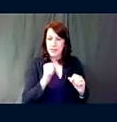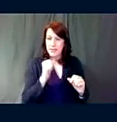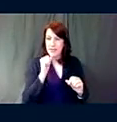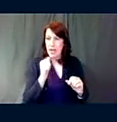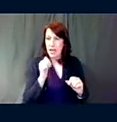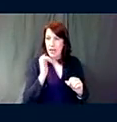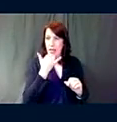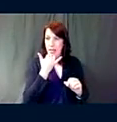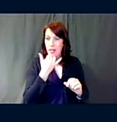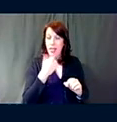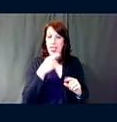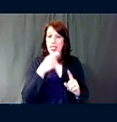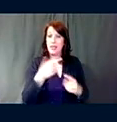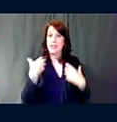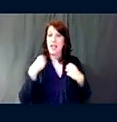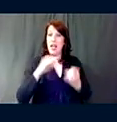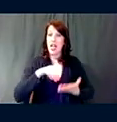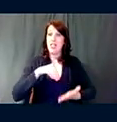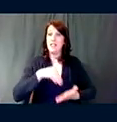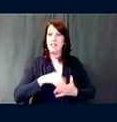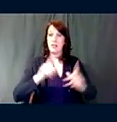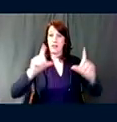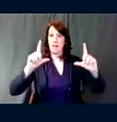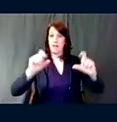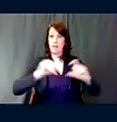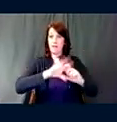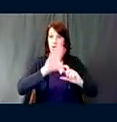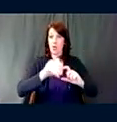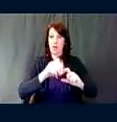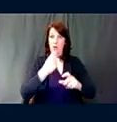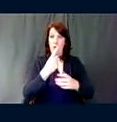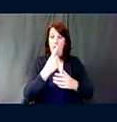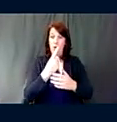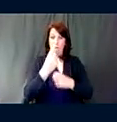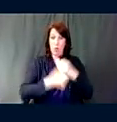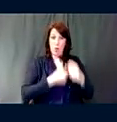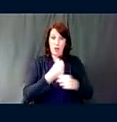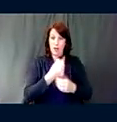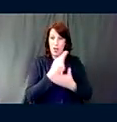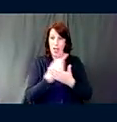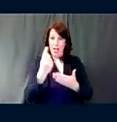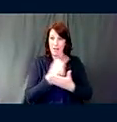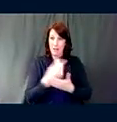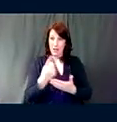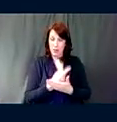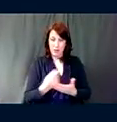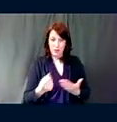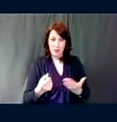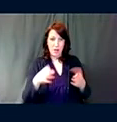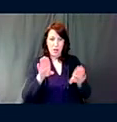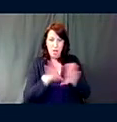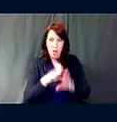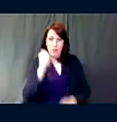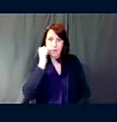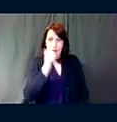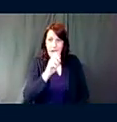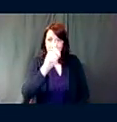IT'S NOT AN ACCIDENT BECAUSE THIS PARTICULAR HEALTH CENTER WE PHOTOGRAPHED FOR ONE YEAR EVERY WEEK AND FOUND IT CLOSED EVERY